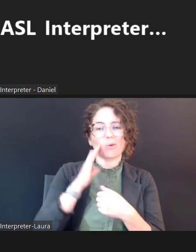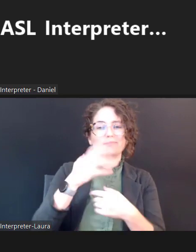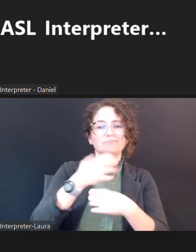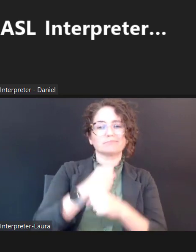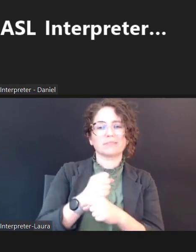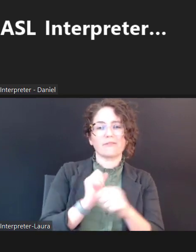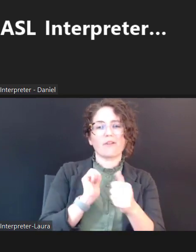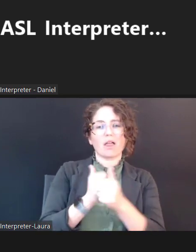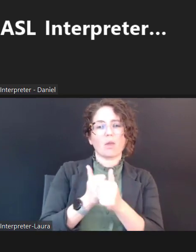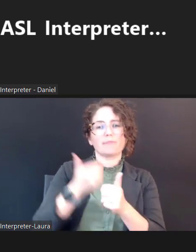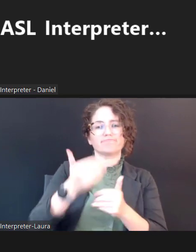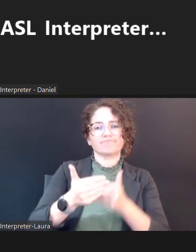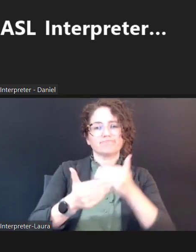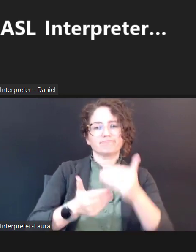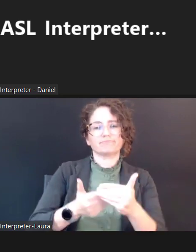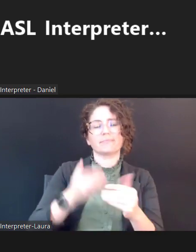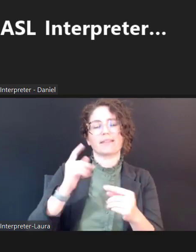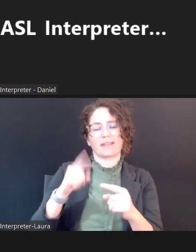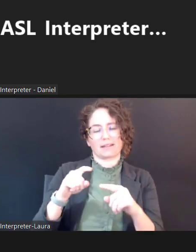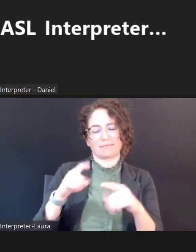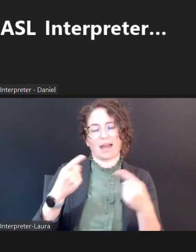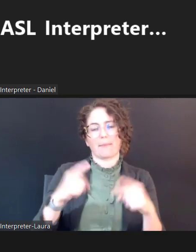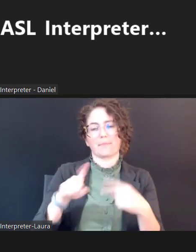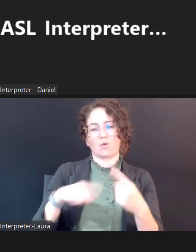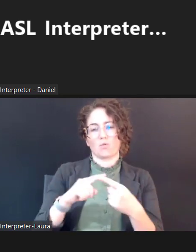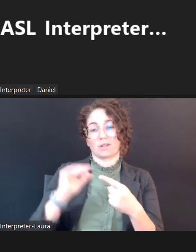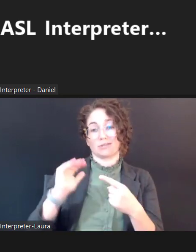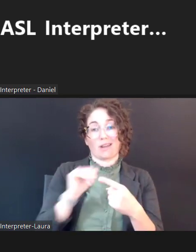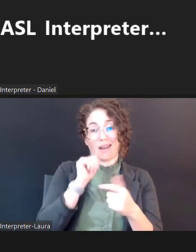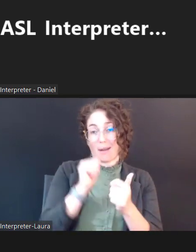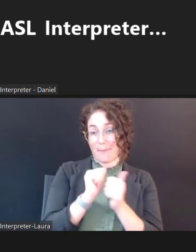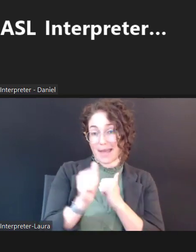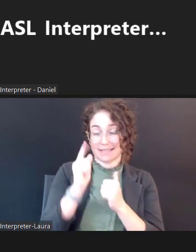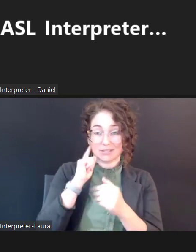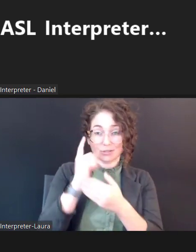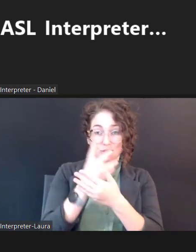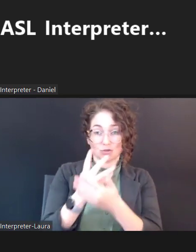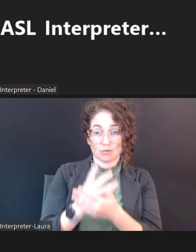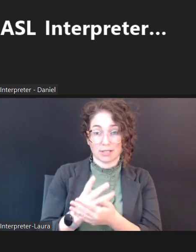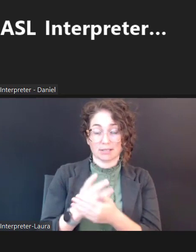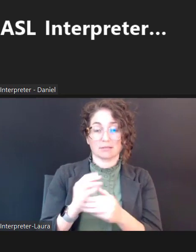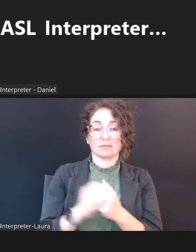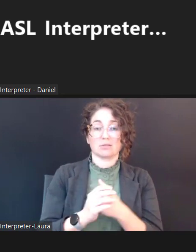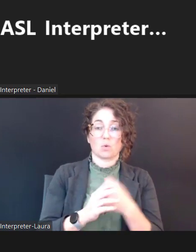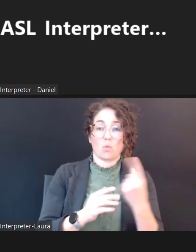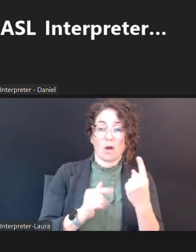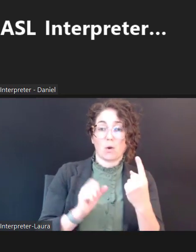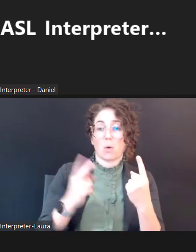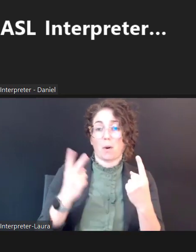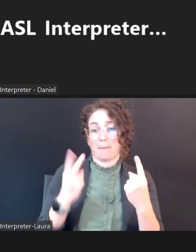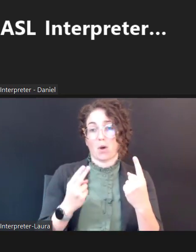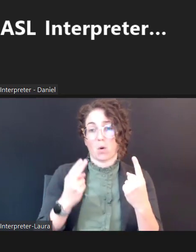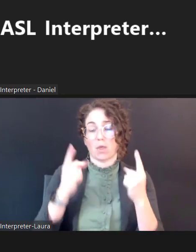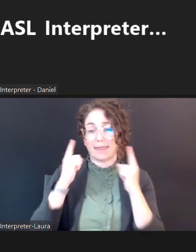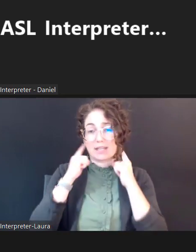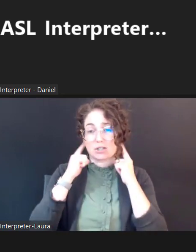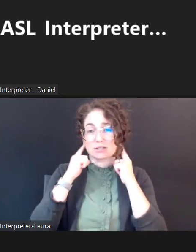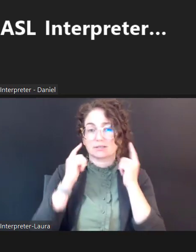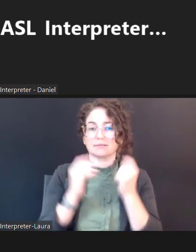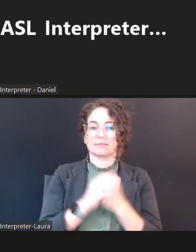child doesn't pass a hearing screening on one or both ears. We're going to wrap up by showing you how to access resources that we